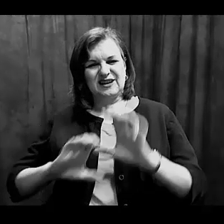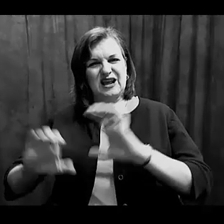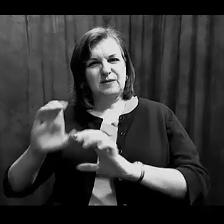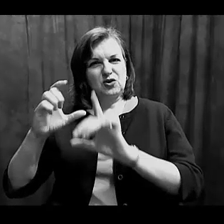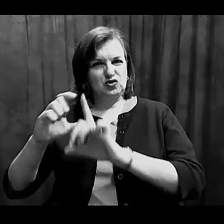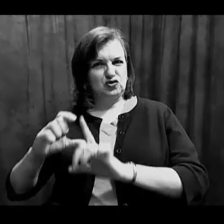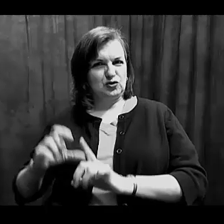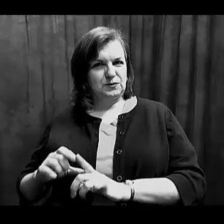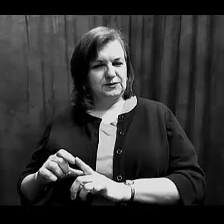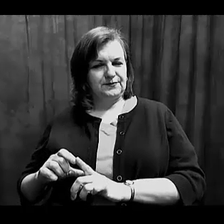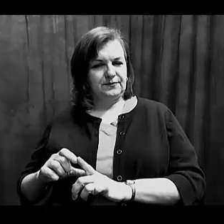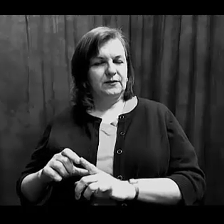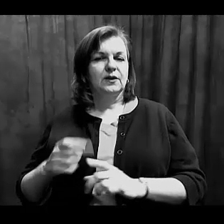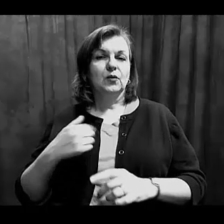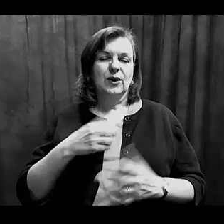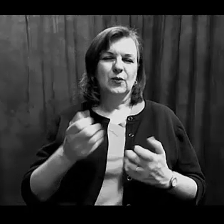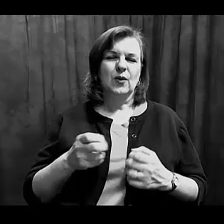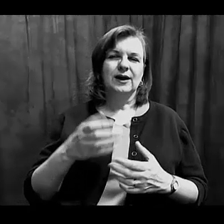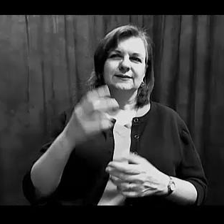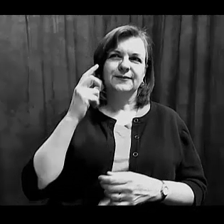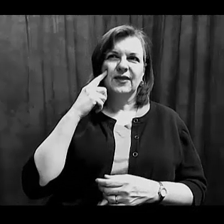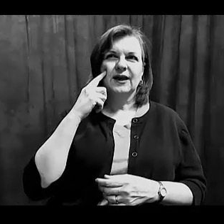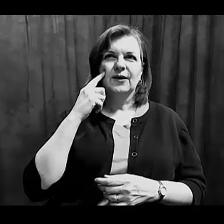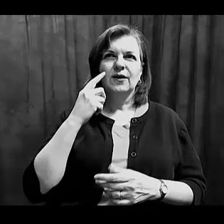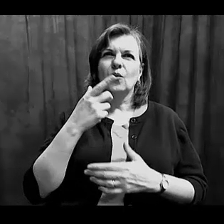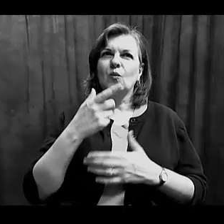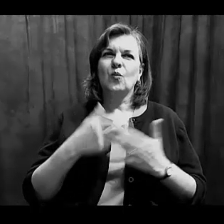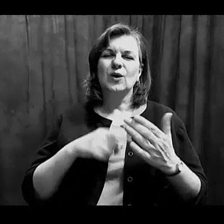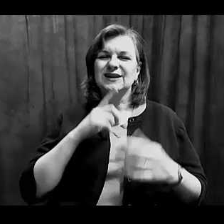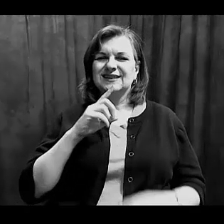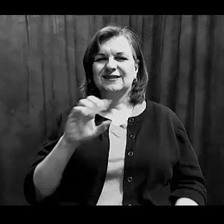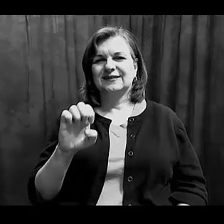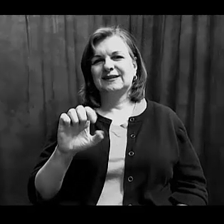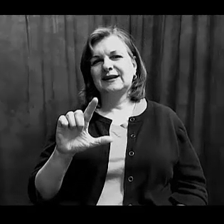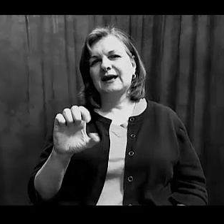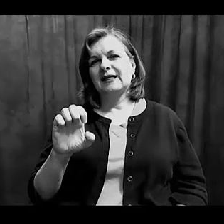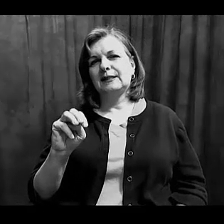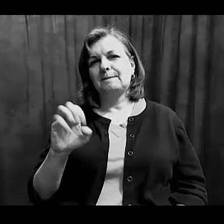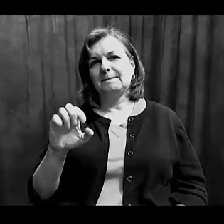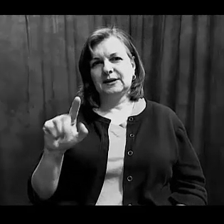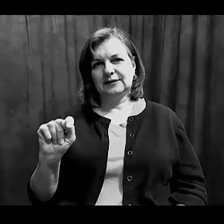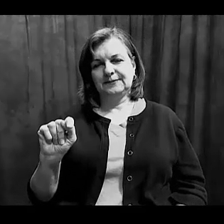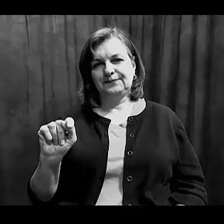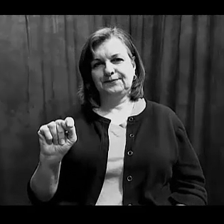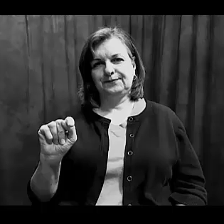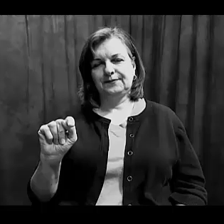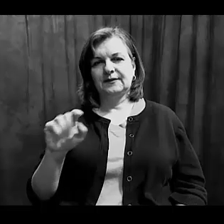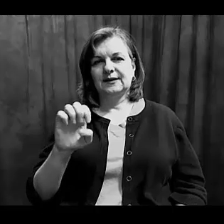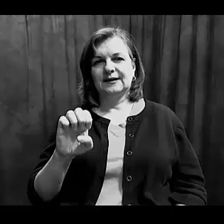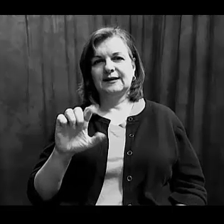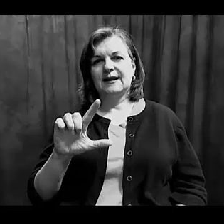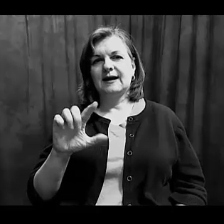Briefly what we want to think about is what it actually means to be an element